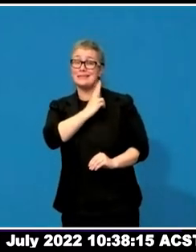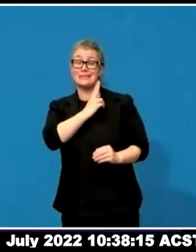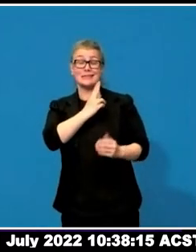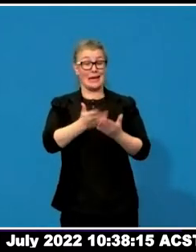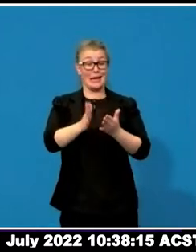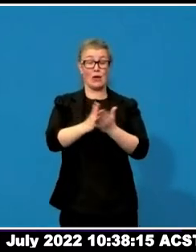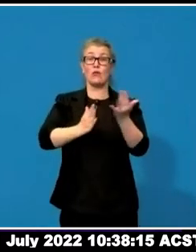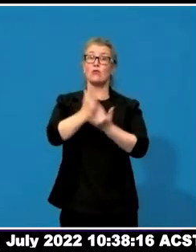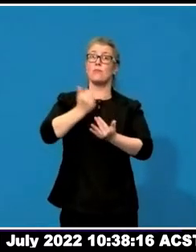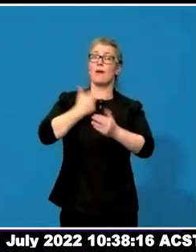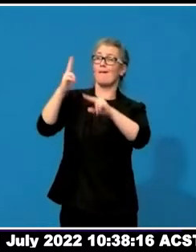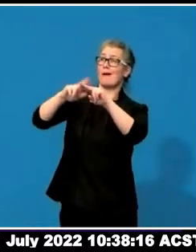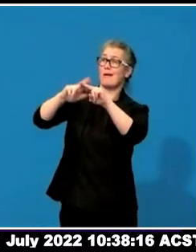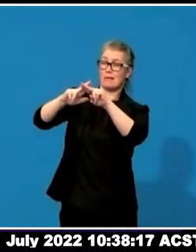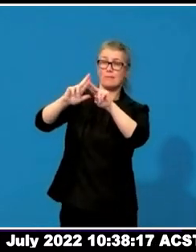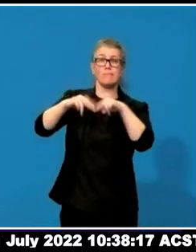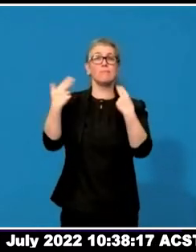Ngaanyatjarra man, Benjamin Mason MBE.